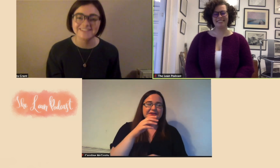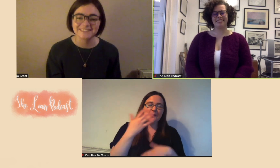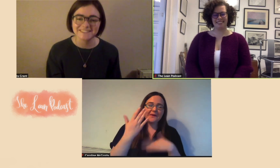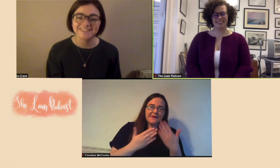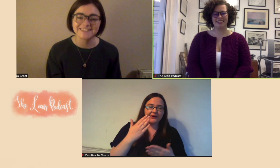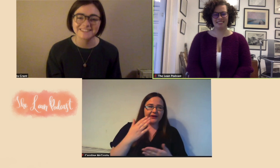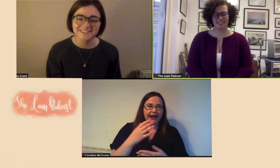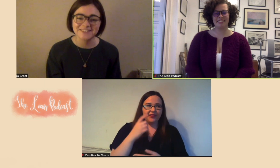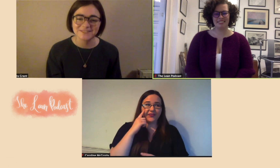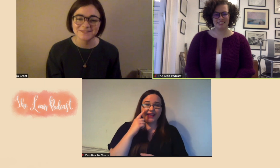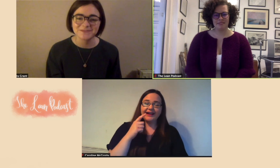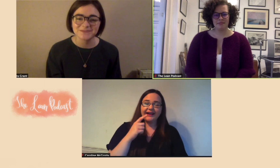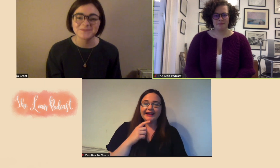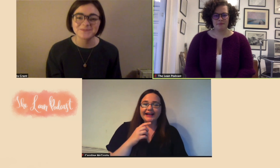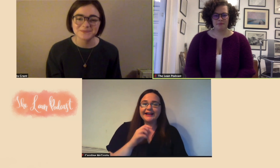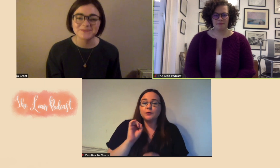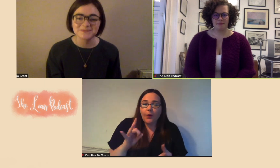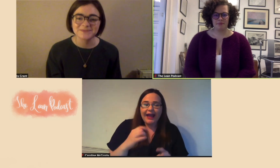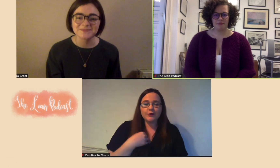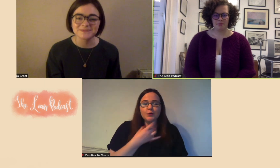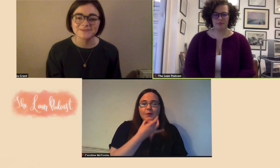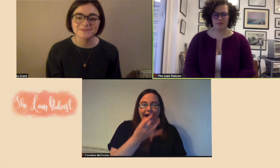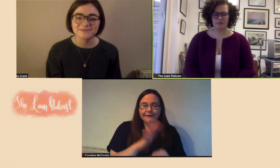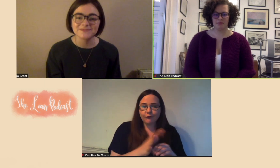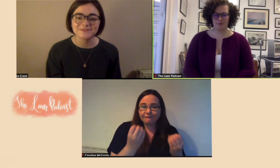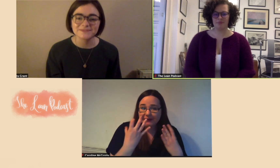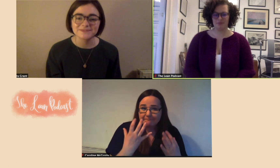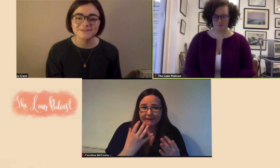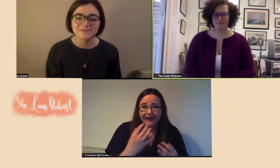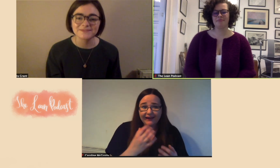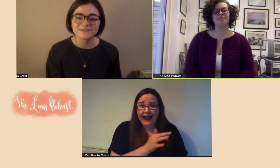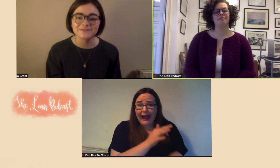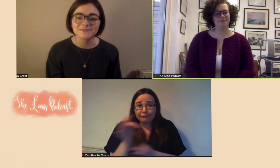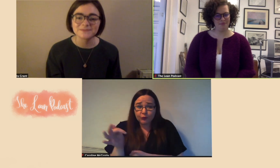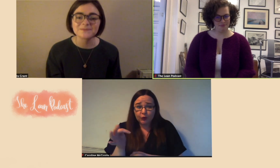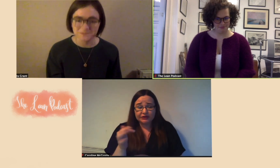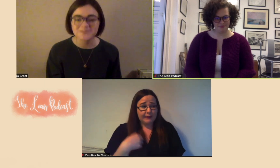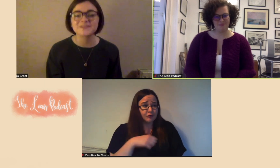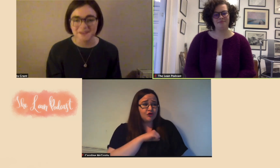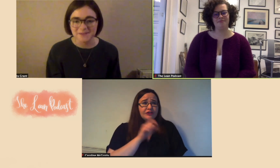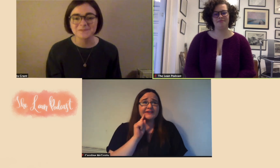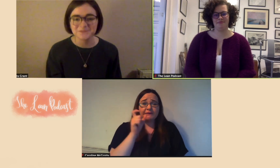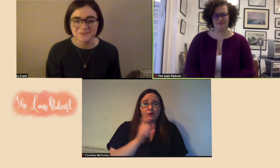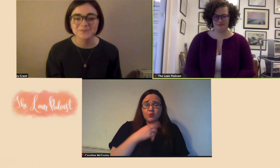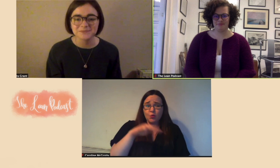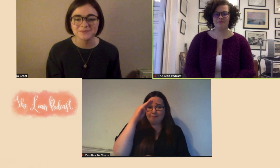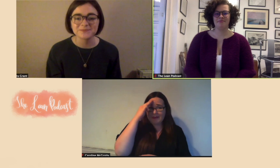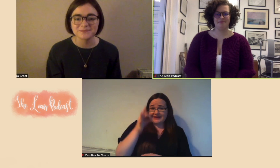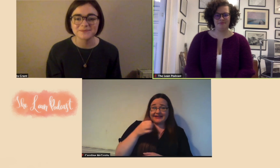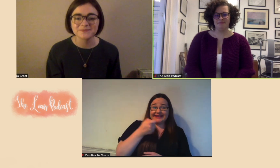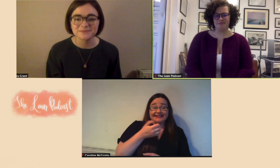that maybe their lag was a bit long and that feel free to catch up or to interrupt. And they were really happy with our feedback.